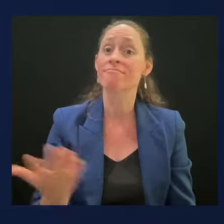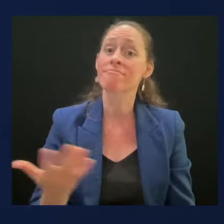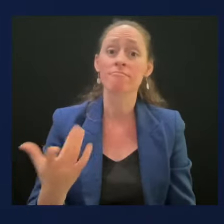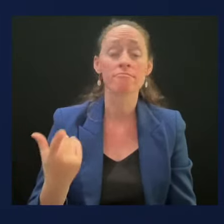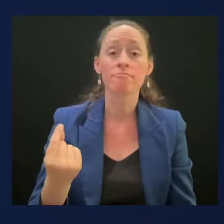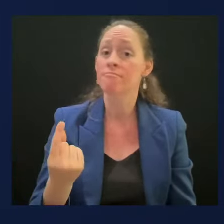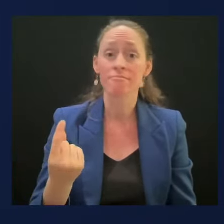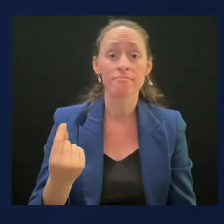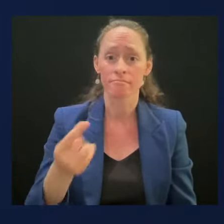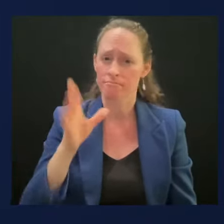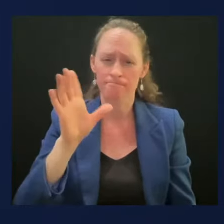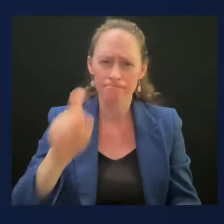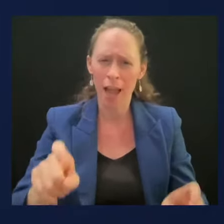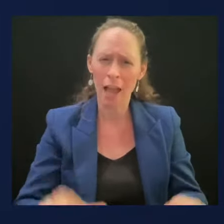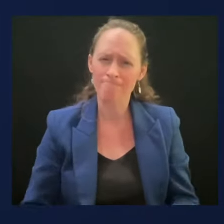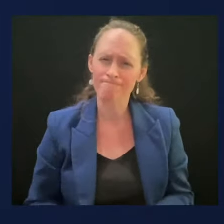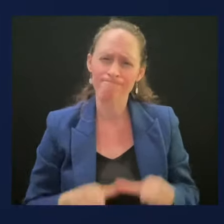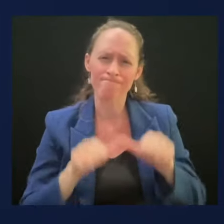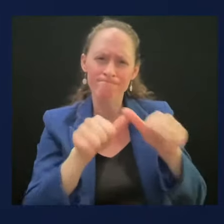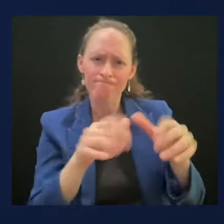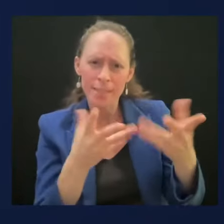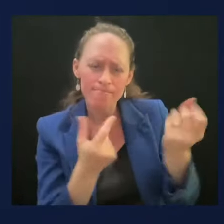as one nation to strengthen our democracy.